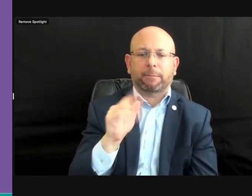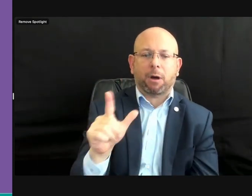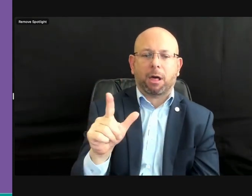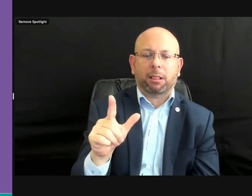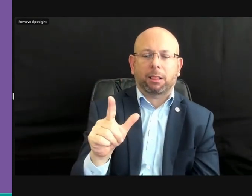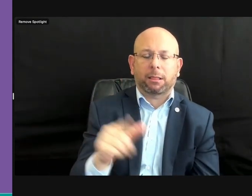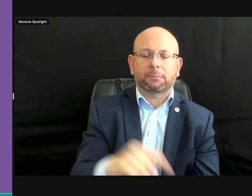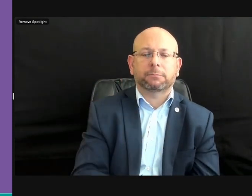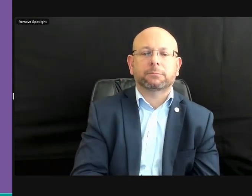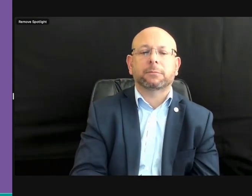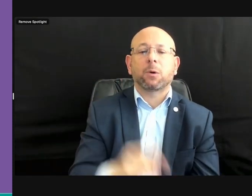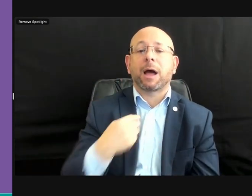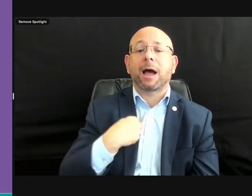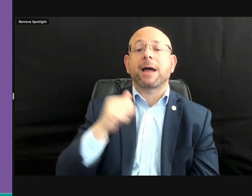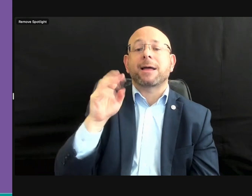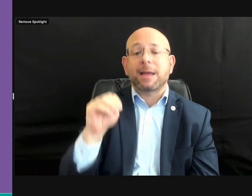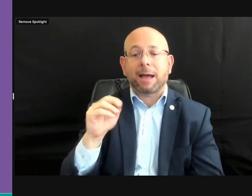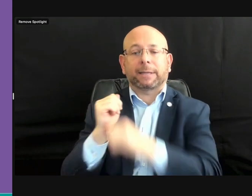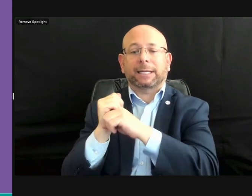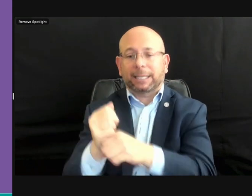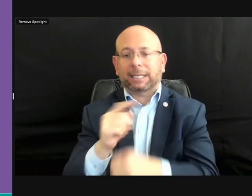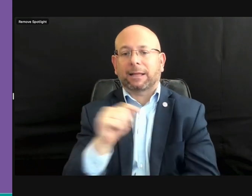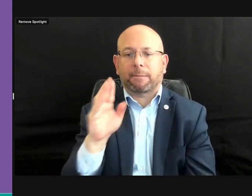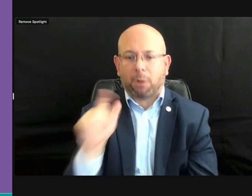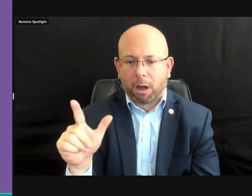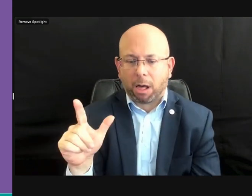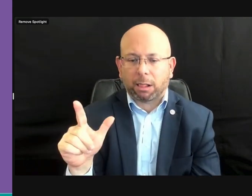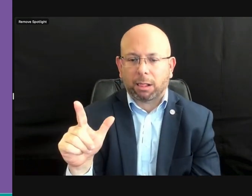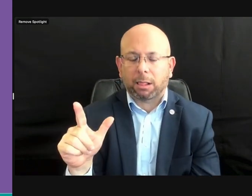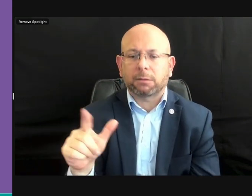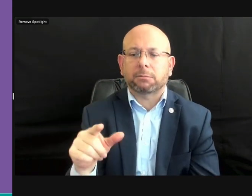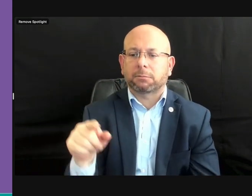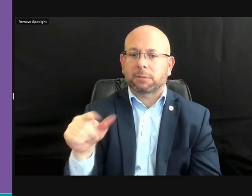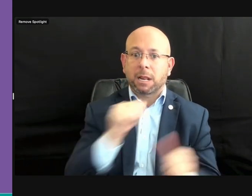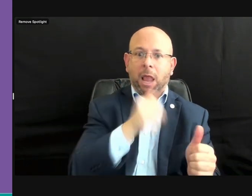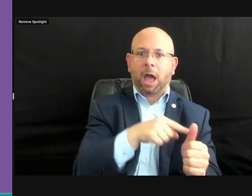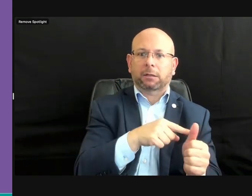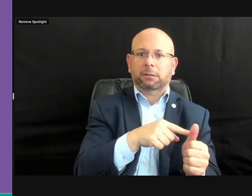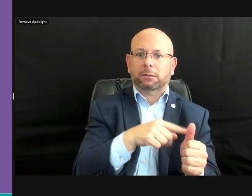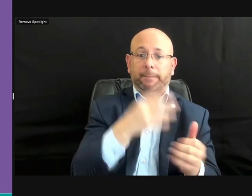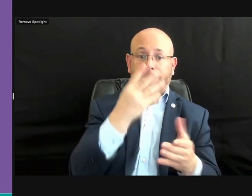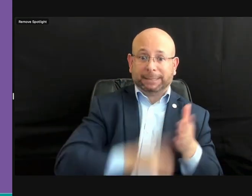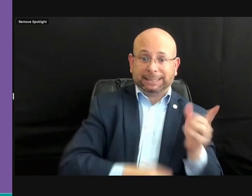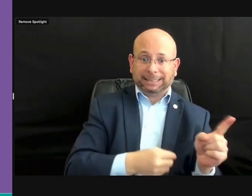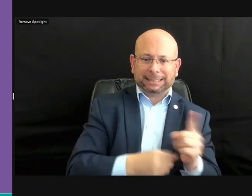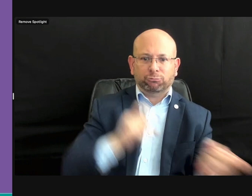hitting the ball versus I am hitting the ball, this time, the omitted word was not.